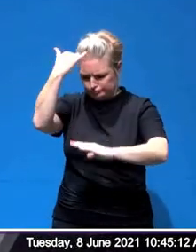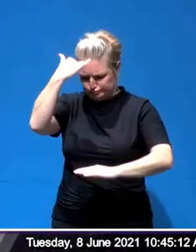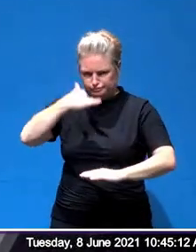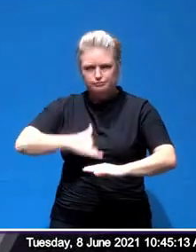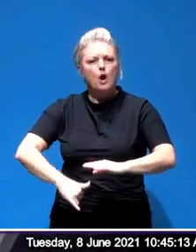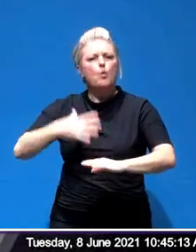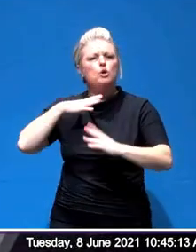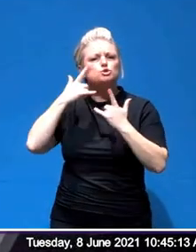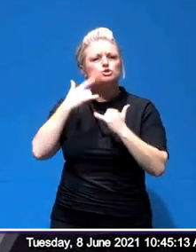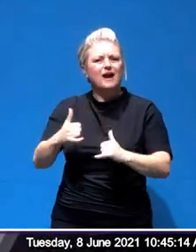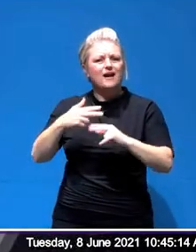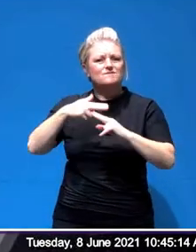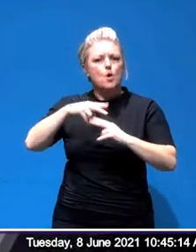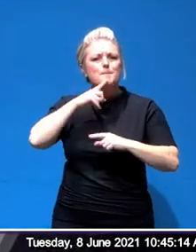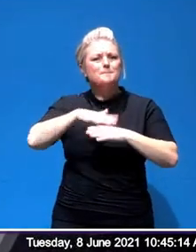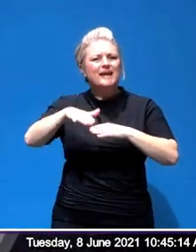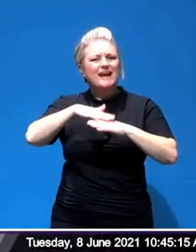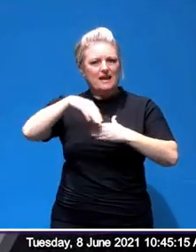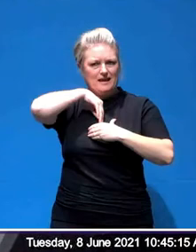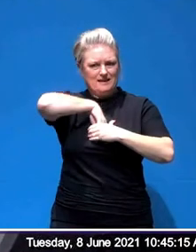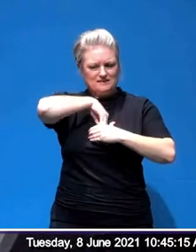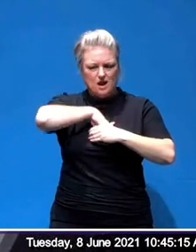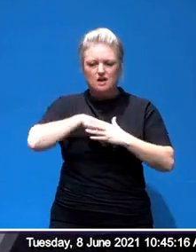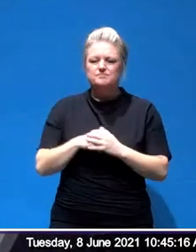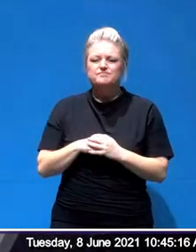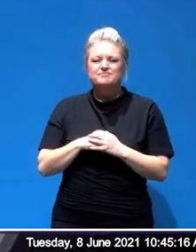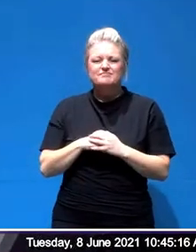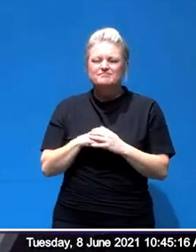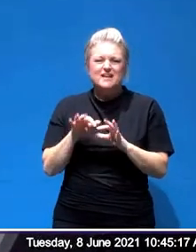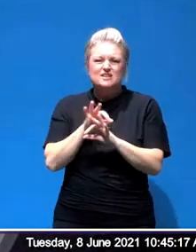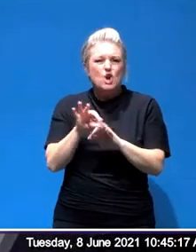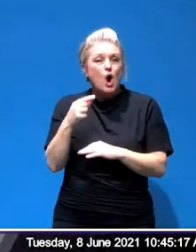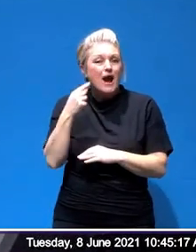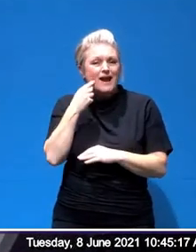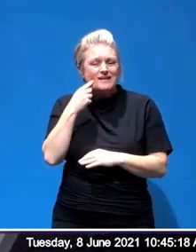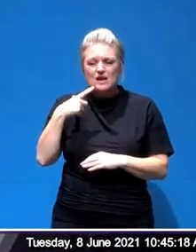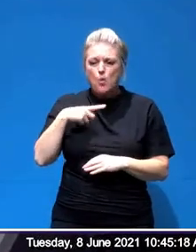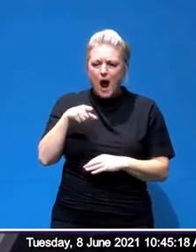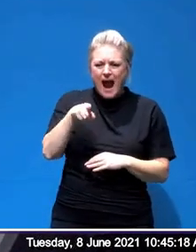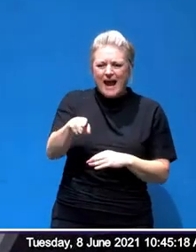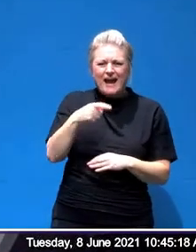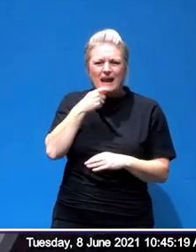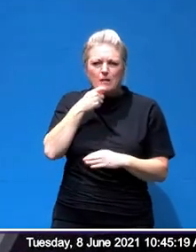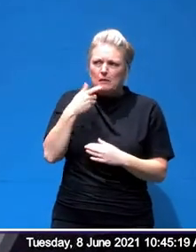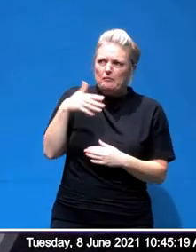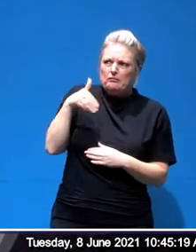The night in the hospital was not an easy night for Daniel. He's not a cooperative patient and because he is fearful, especially of